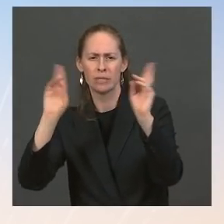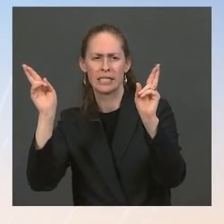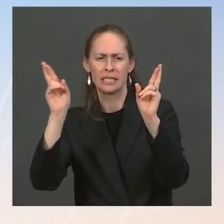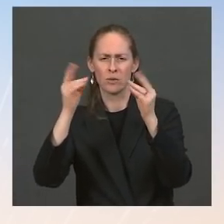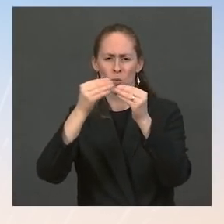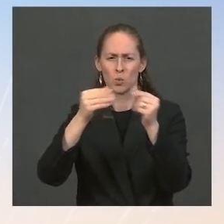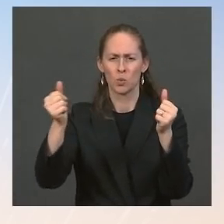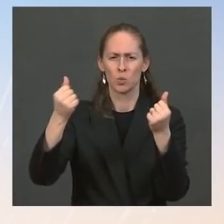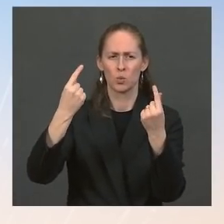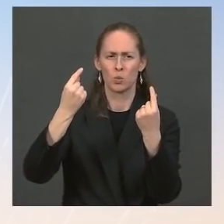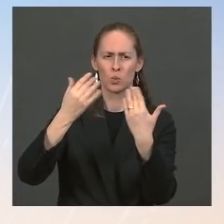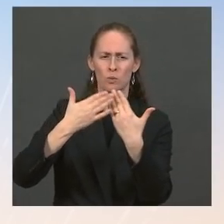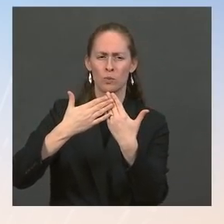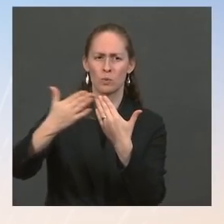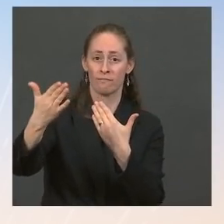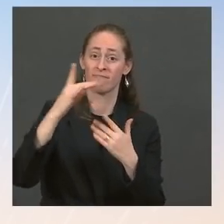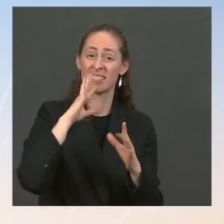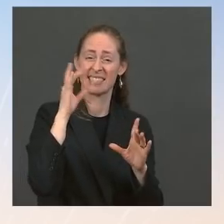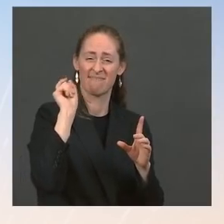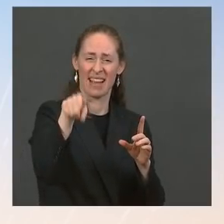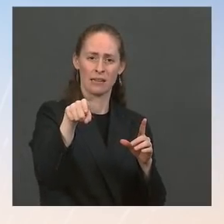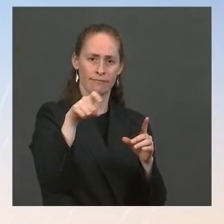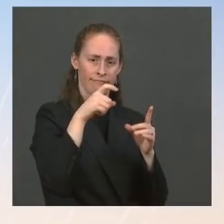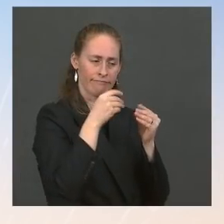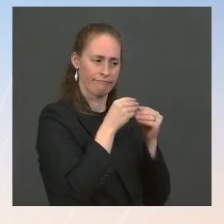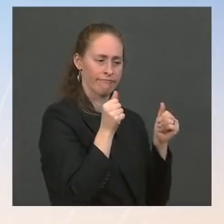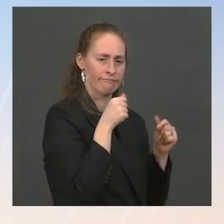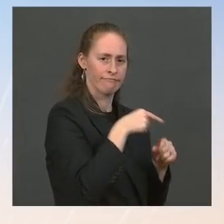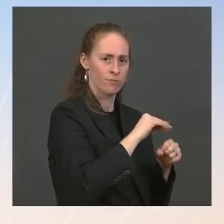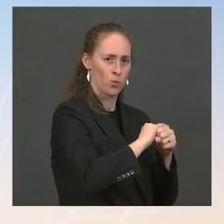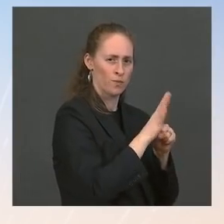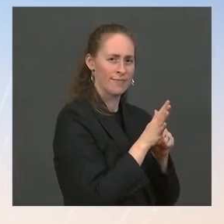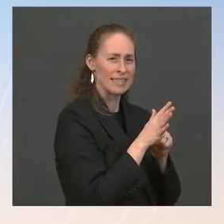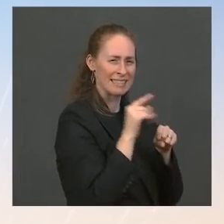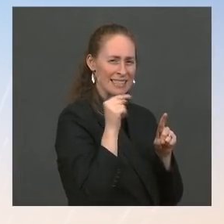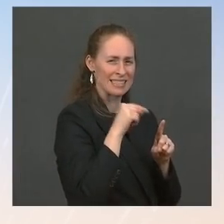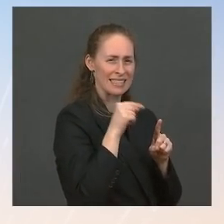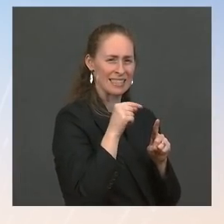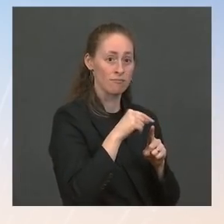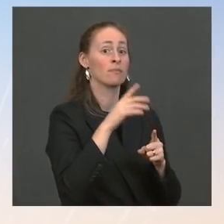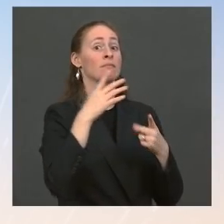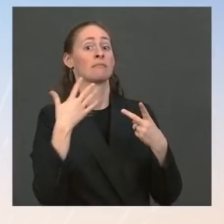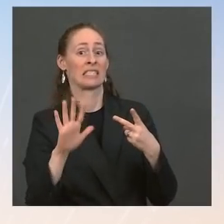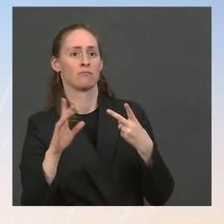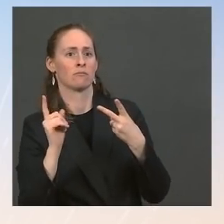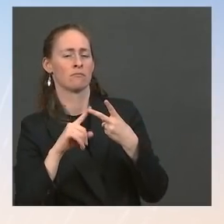In the medium and long term, we want to pass this agenda, which economists will tell you, including Nobel laureates,